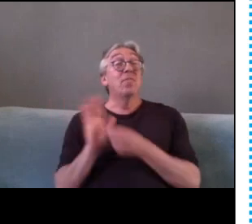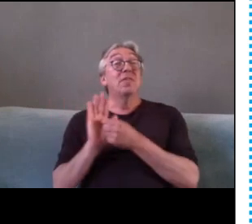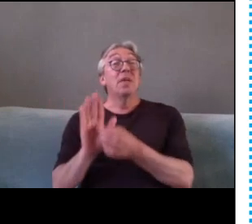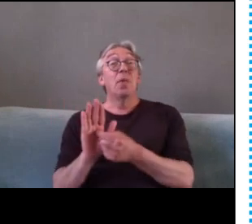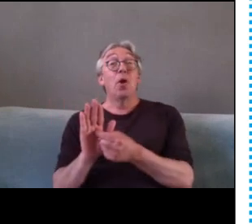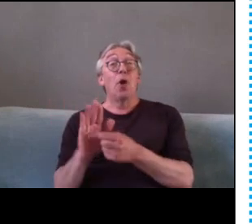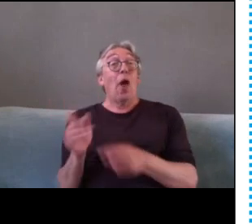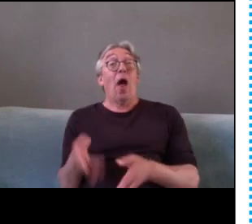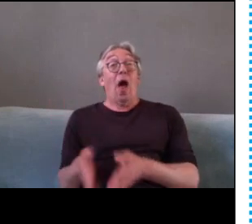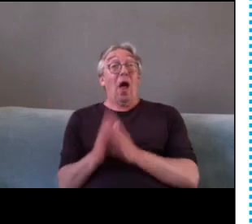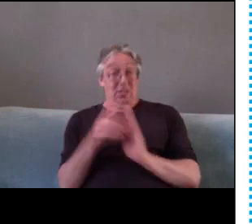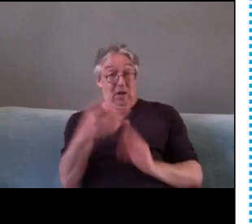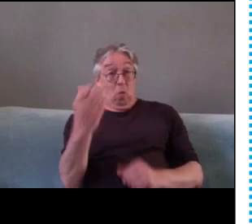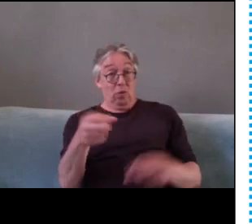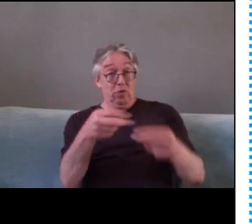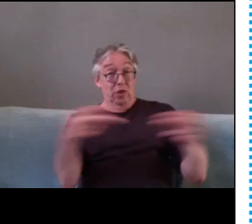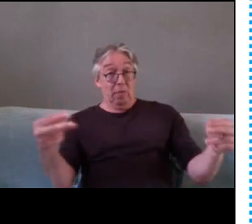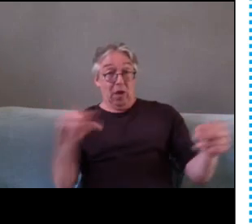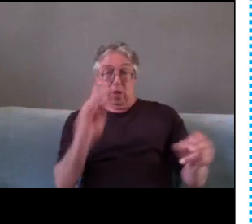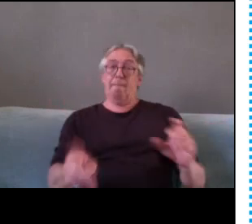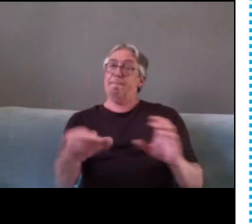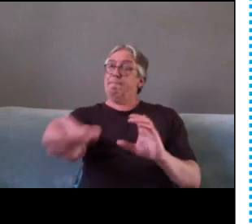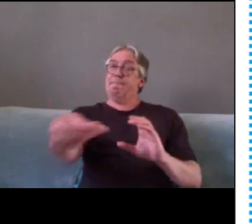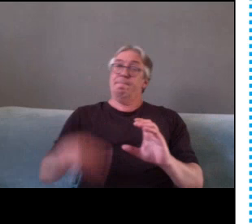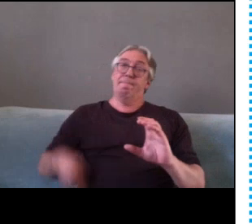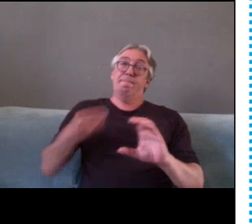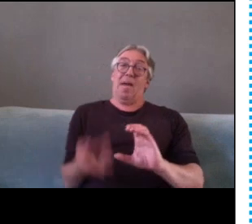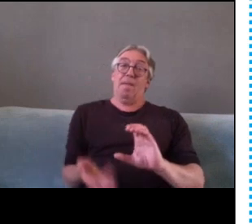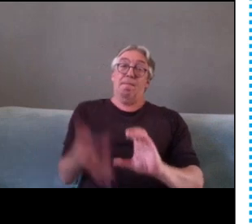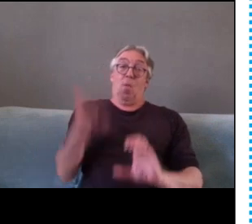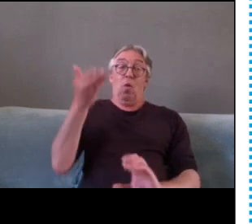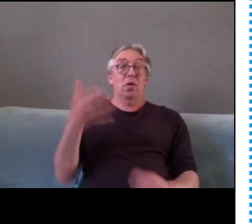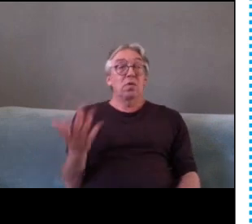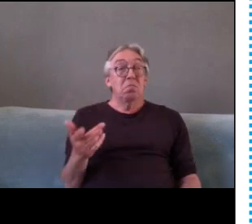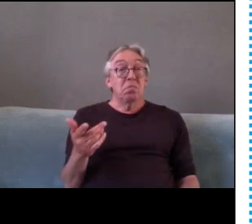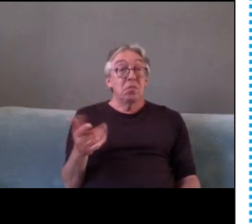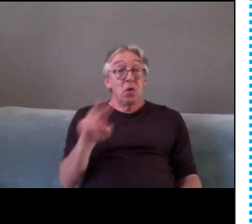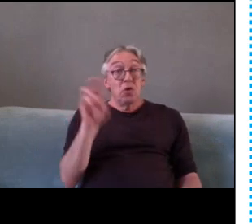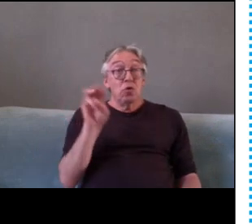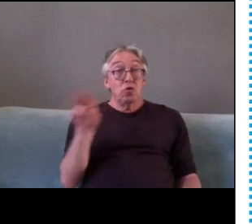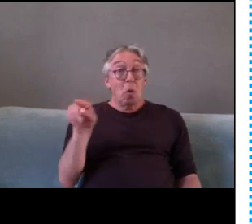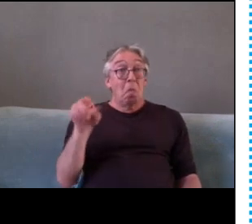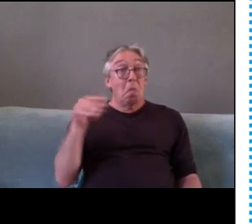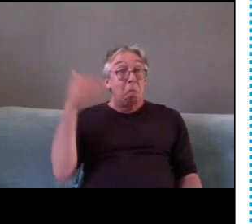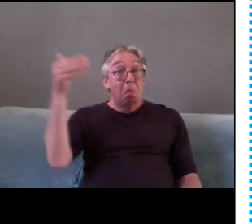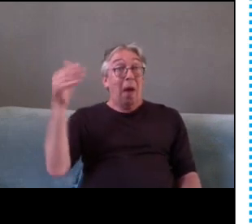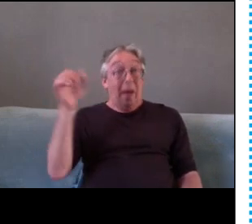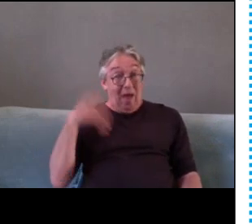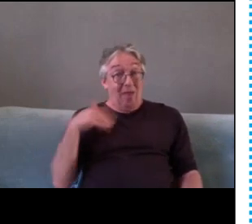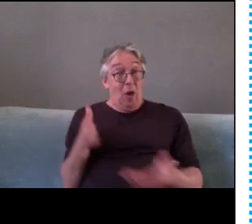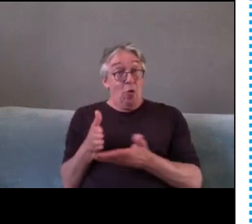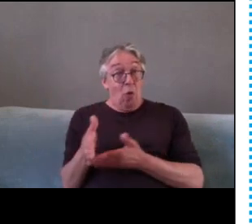Will the Code help to avoid such paid services? or will Zoom have the right to demand extra payment for accessibility?